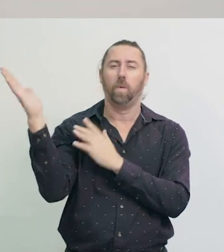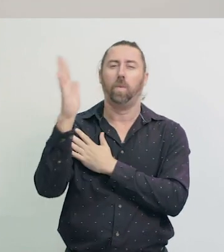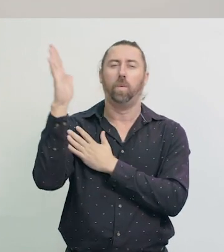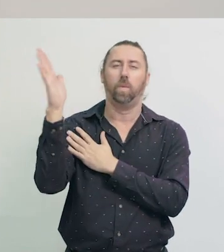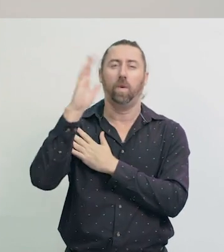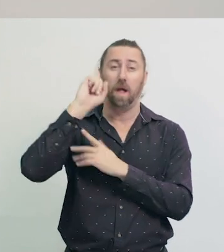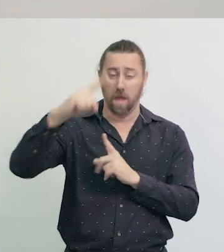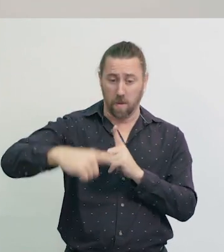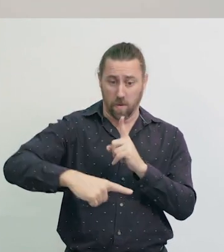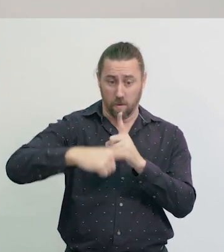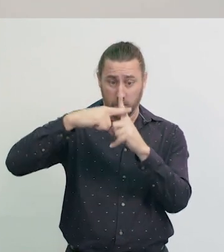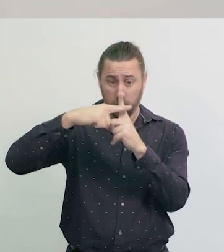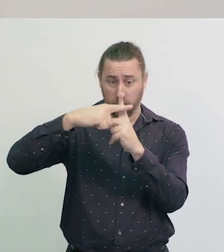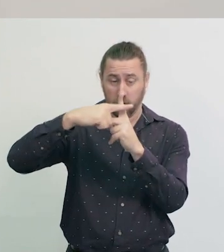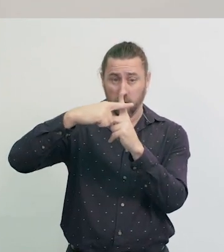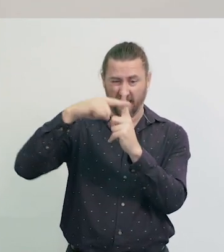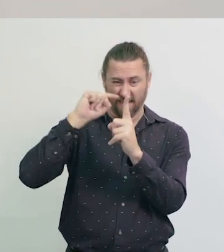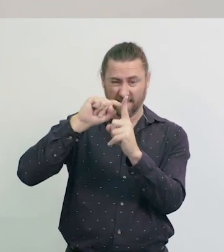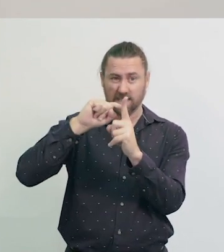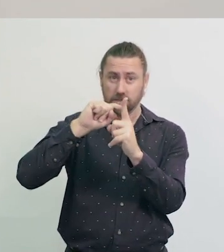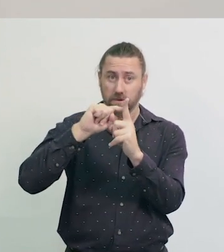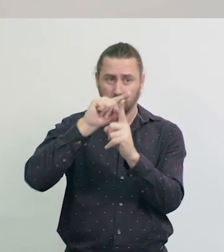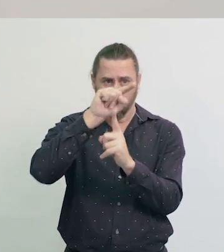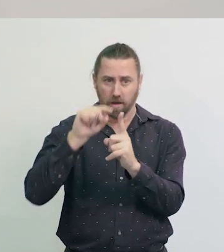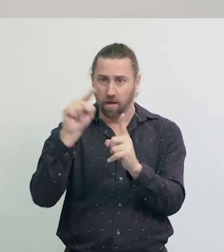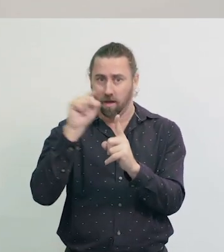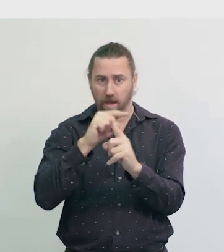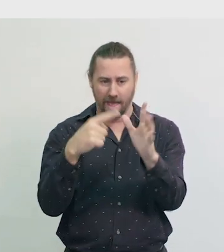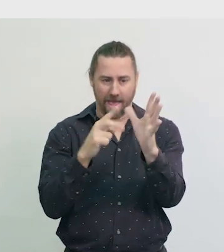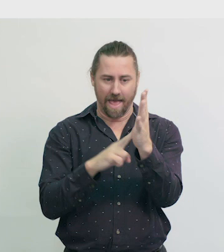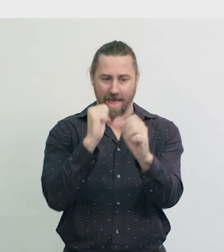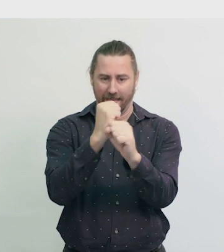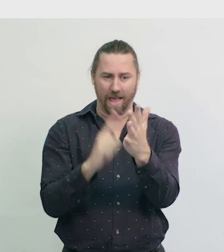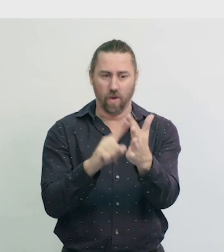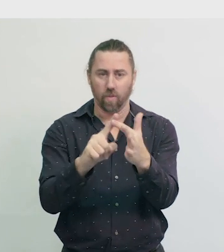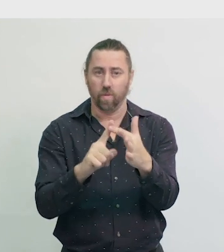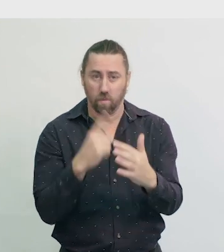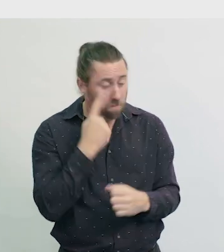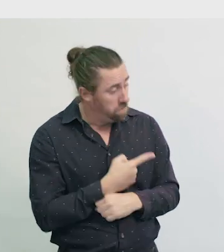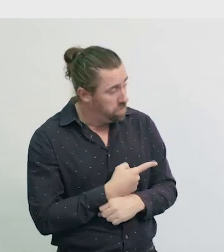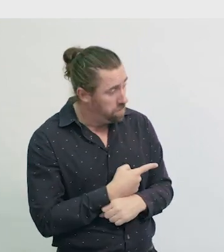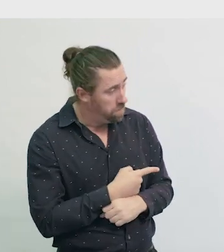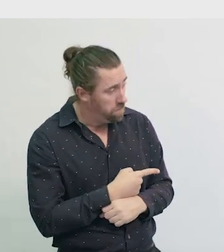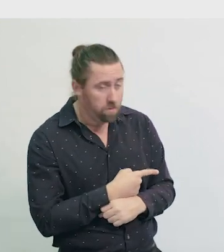Where the two lengths of bamboo cross are vertically opposite angles. Here's a simple illustration of a kite.